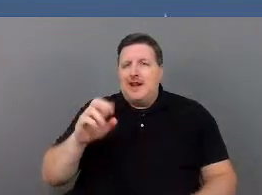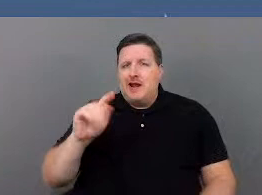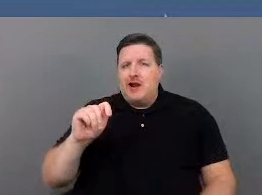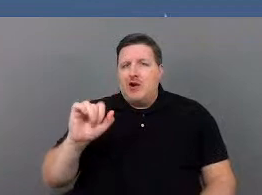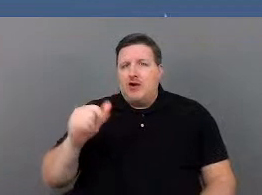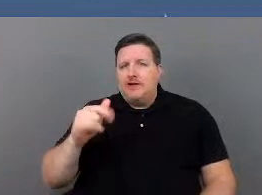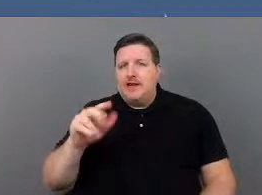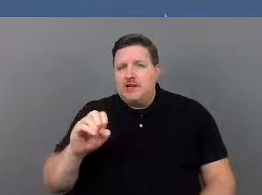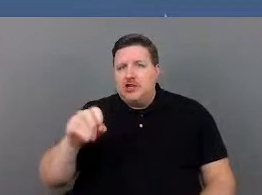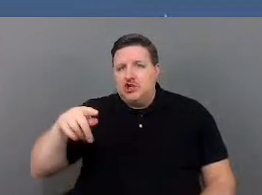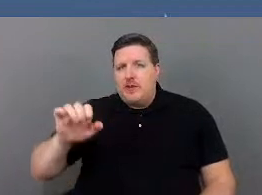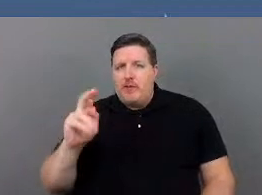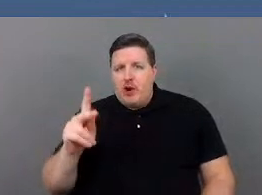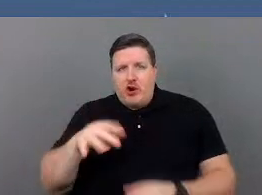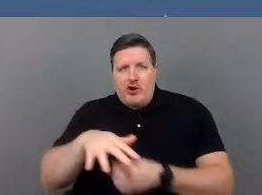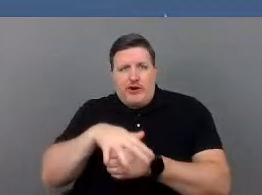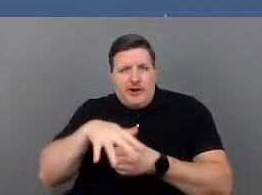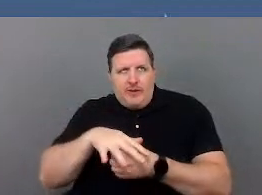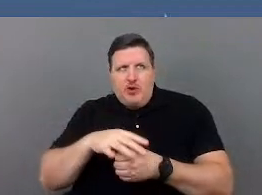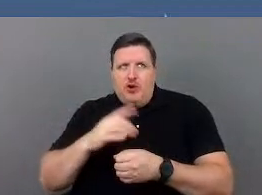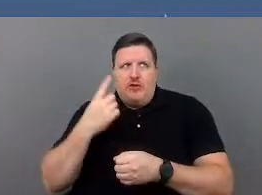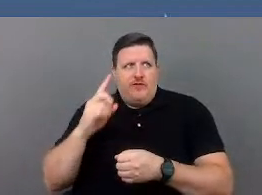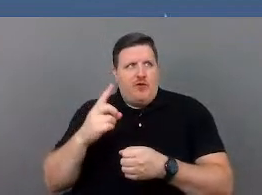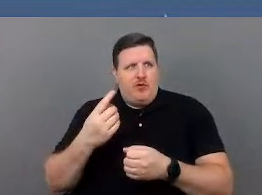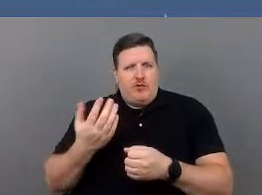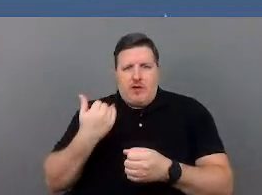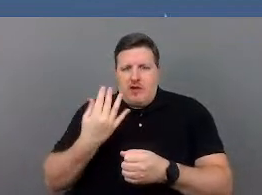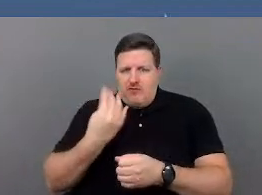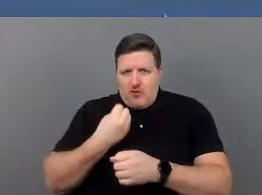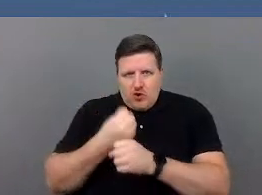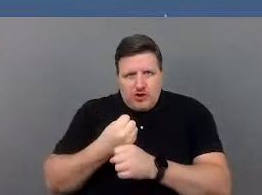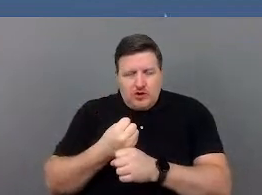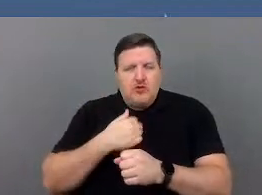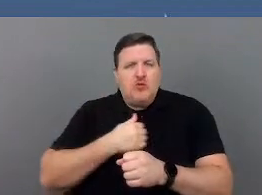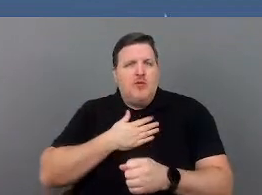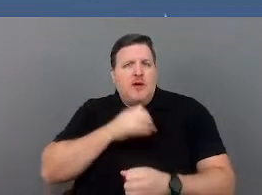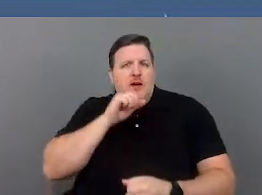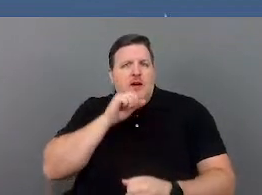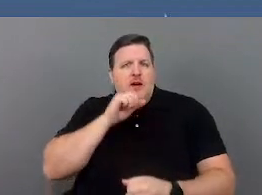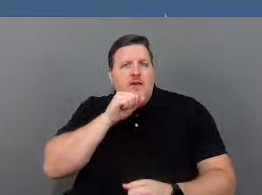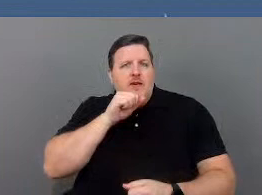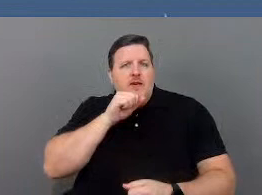SON AND I'M HERE TODAY TO ASK THE MINNEAPOLIS CITY COUNCIL TO INCLUDE HERITAGE PARK COMMUNITY IN THEIR BUDGET.